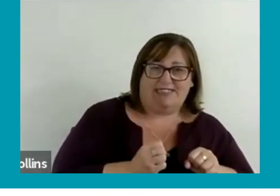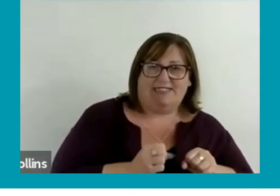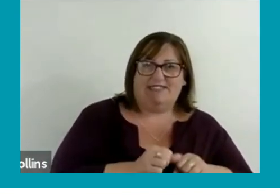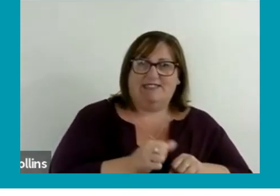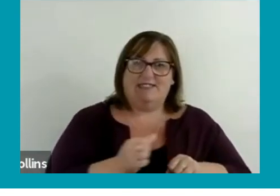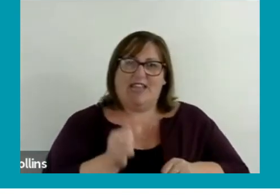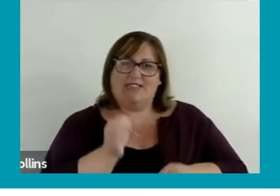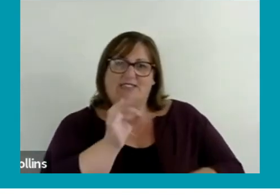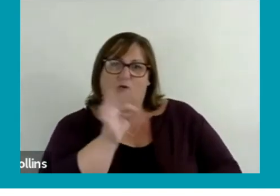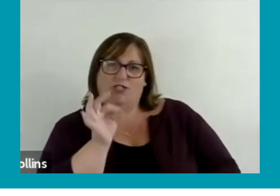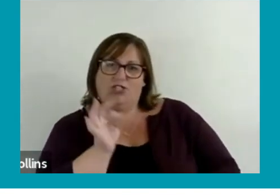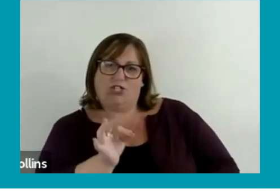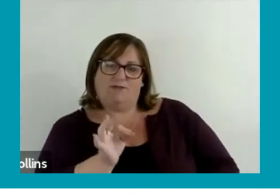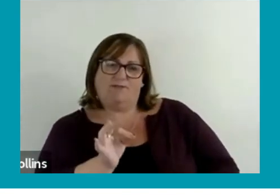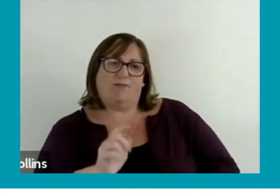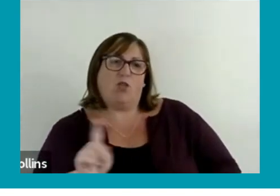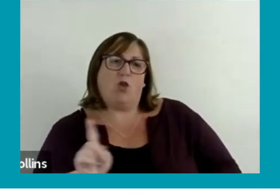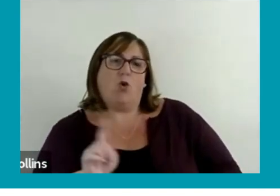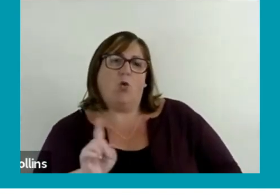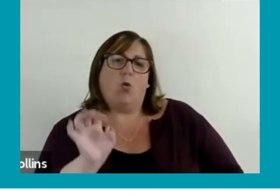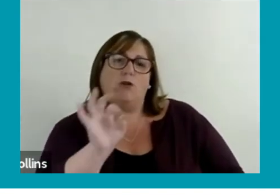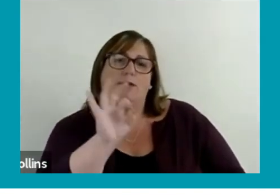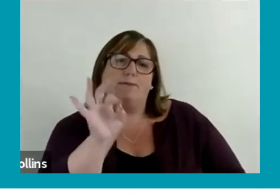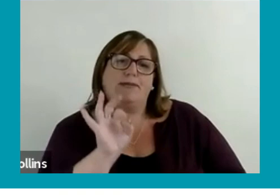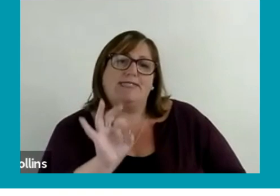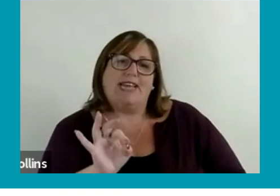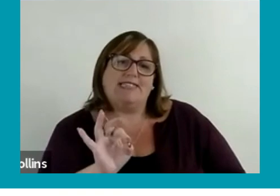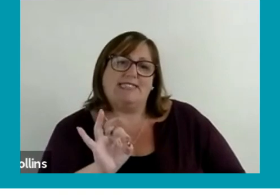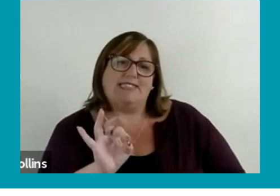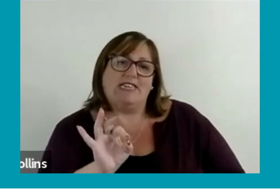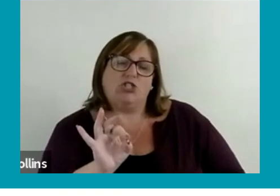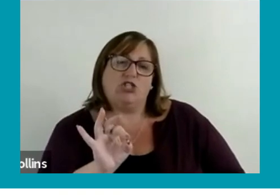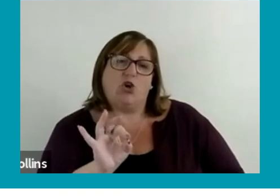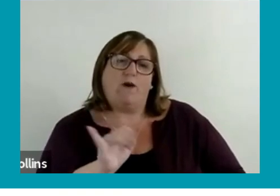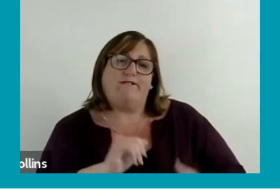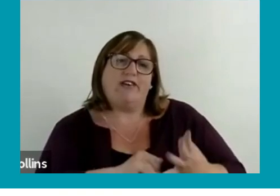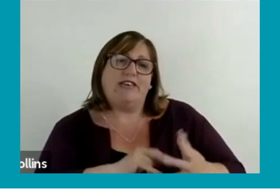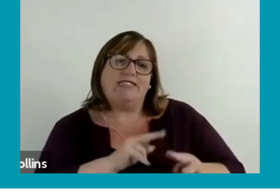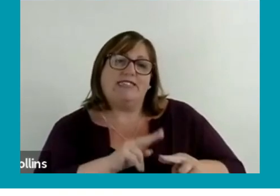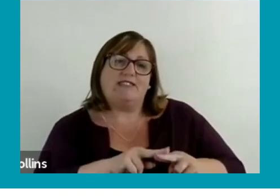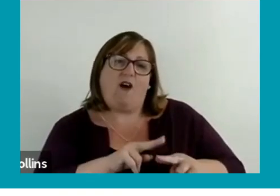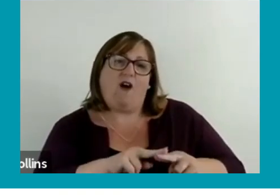lewis' partnership and waitrose staff have disclosed disability or mental health issues